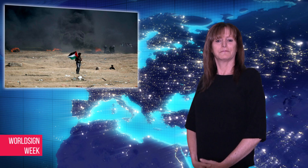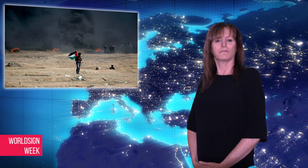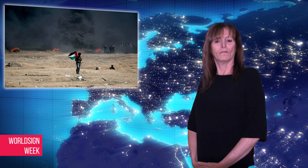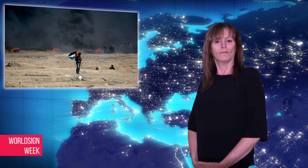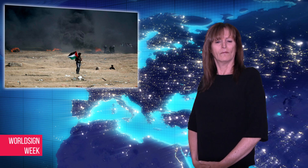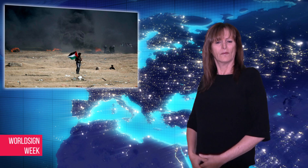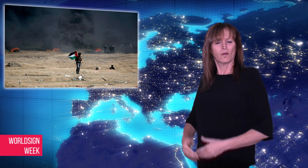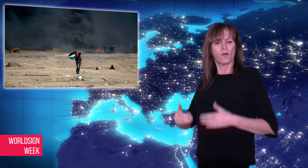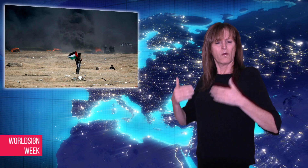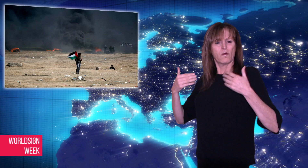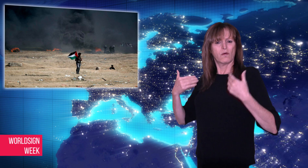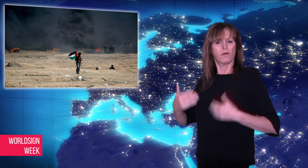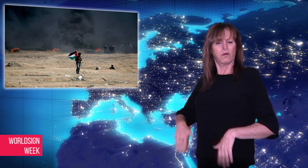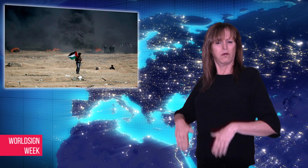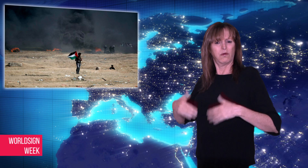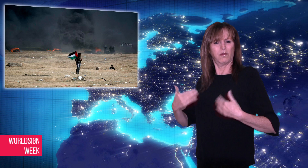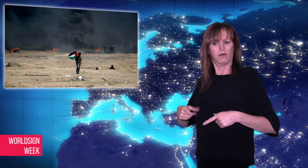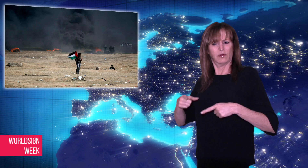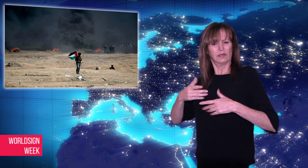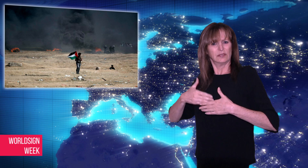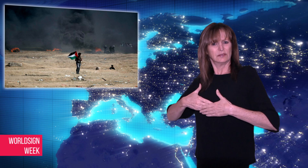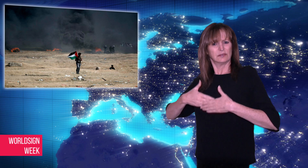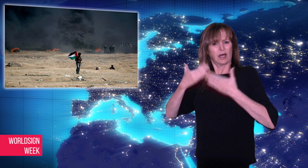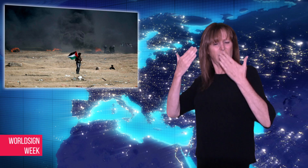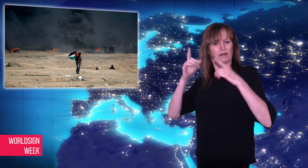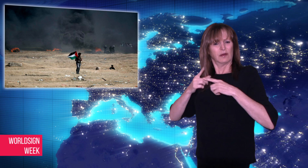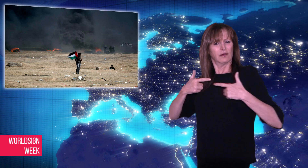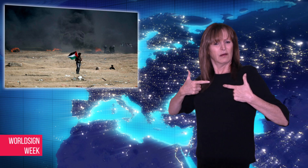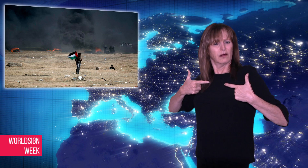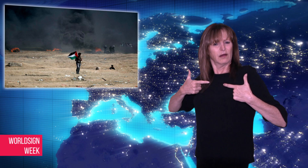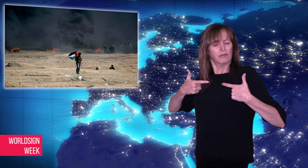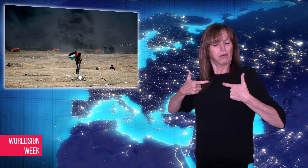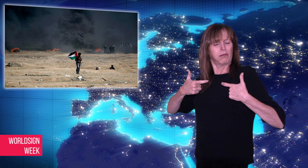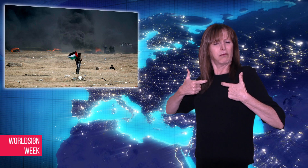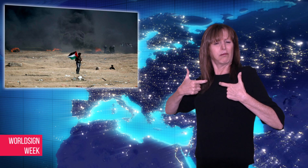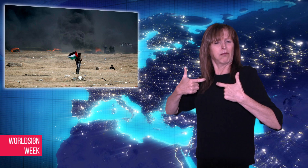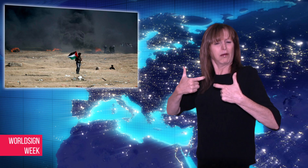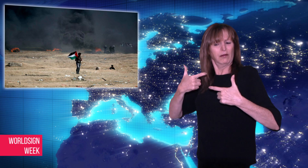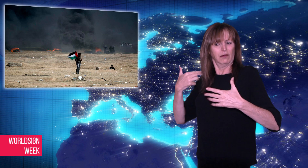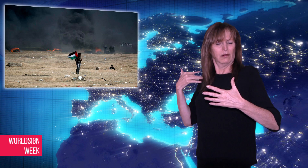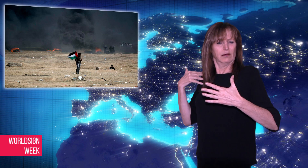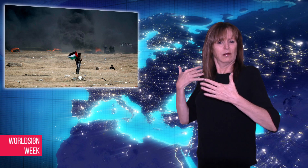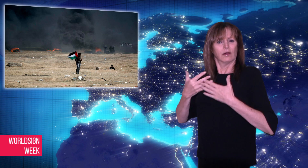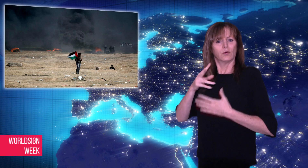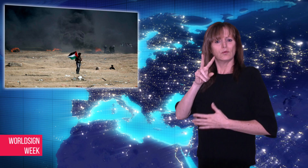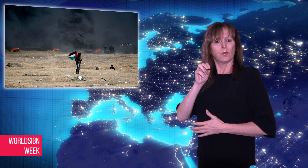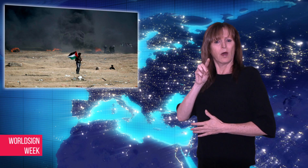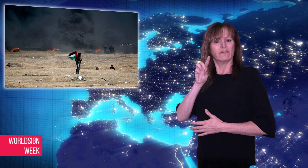between Israel and Palestinians. Palestinians have been participating